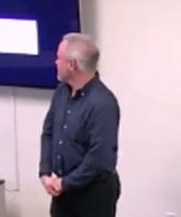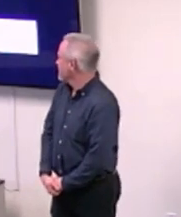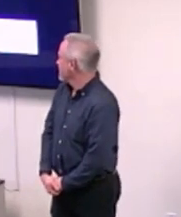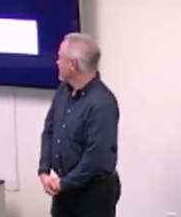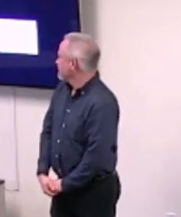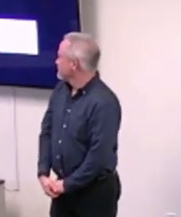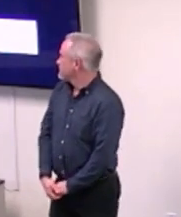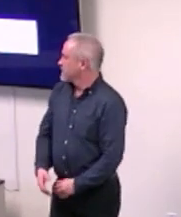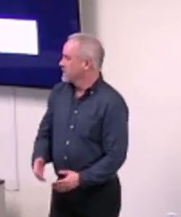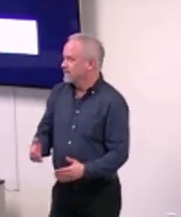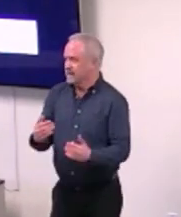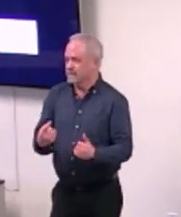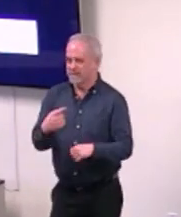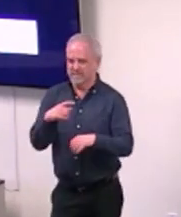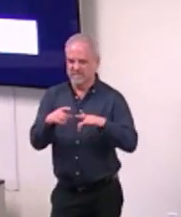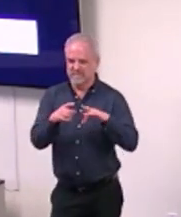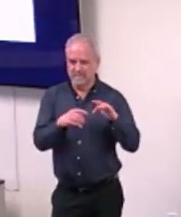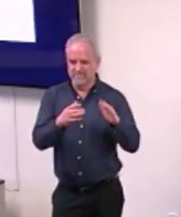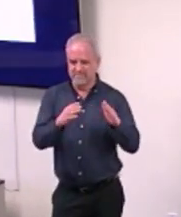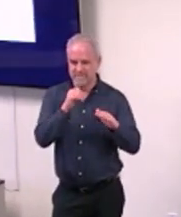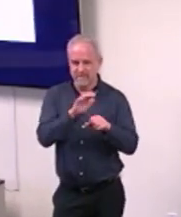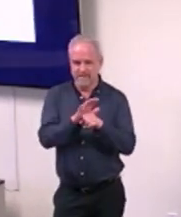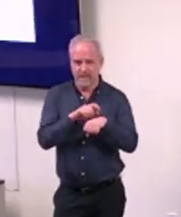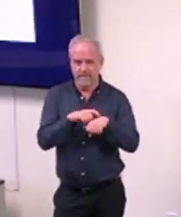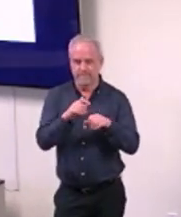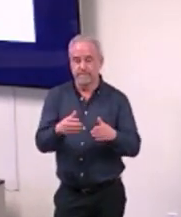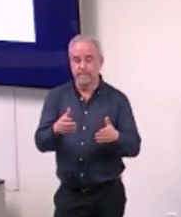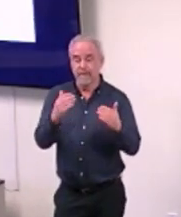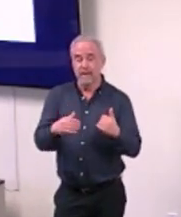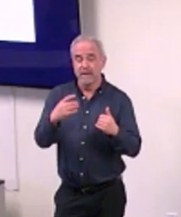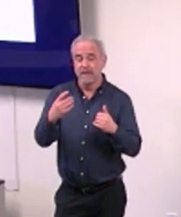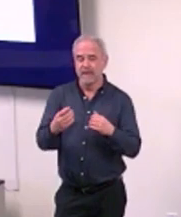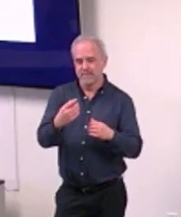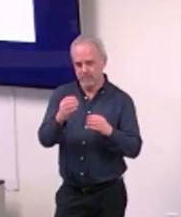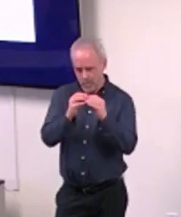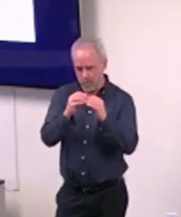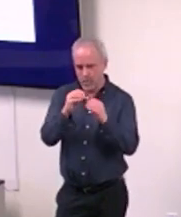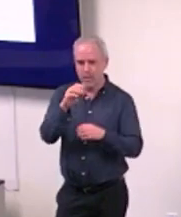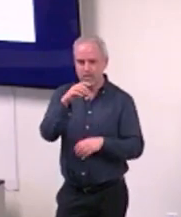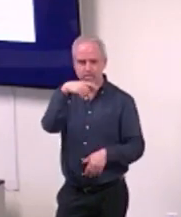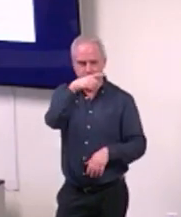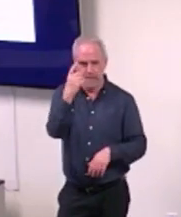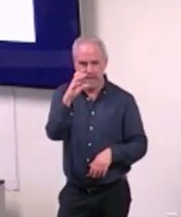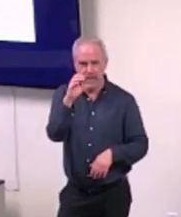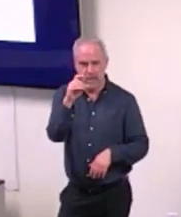The next slide is another example of black codes and the conversation that was.